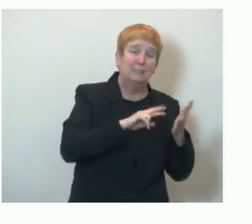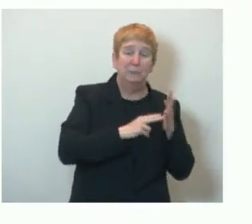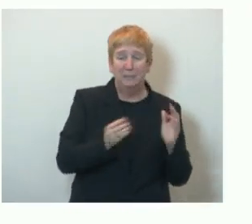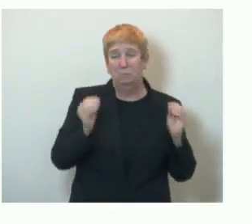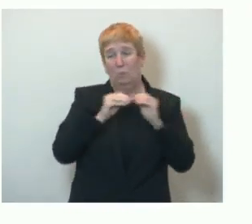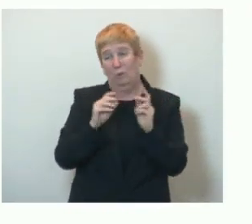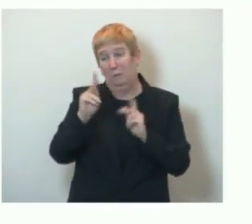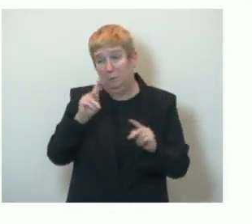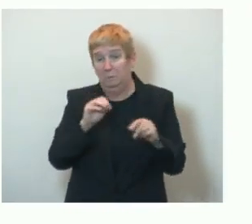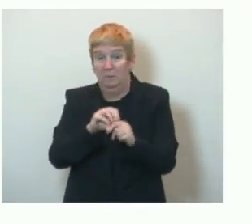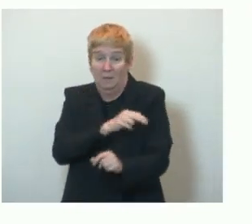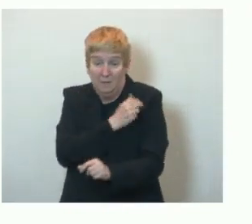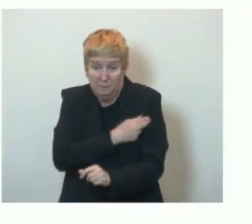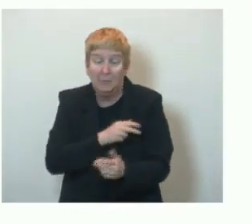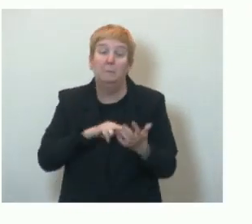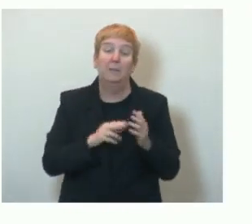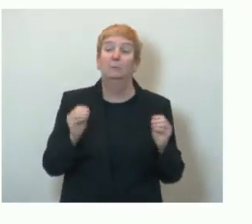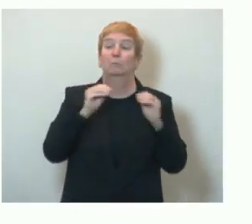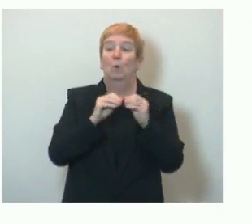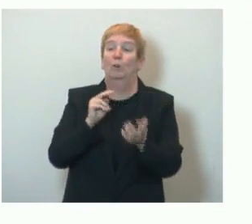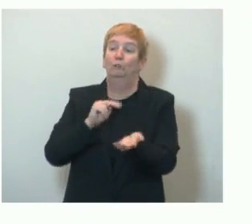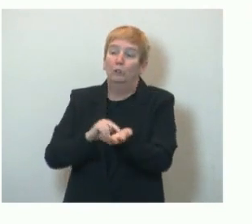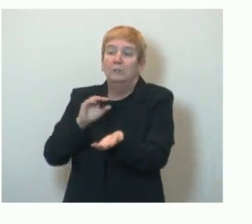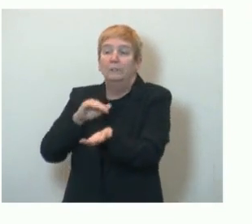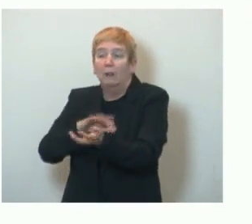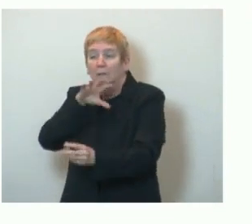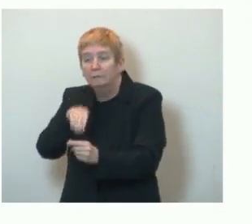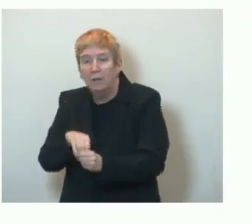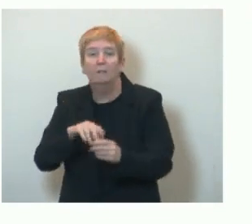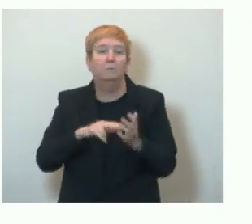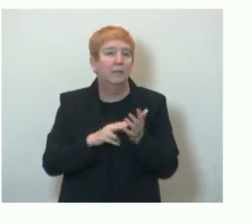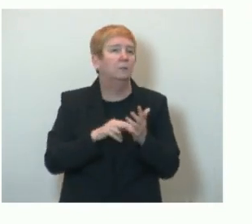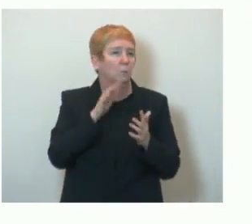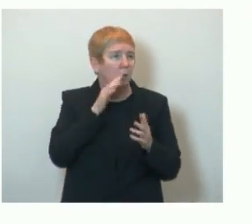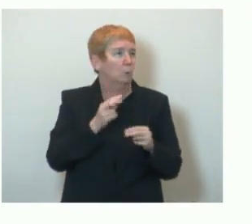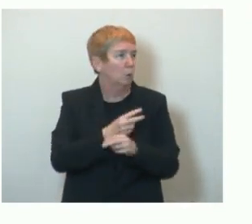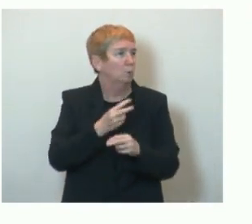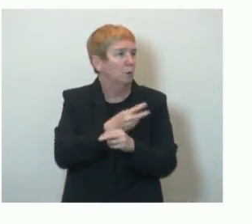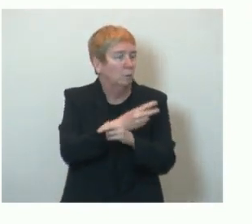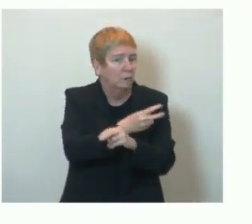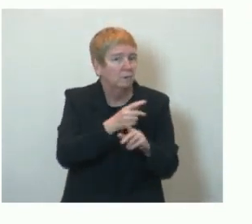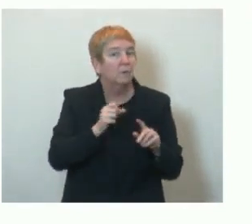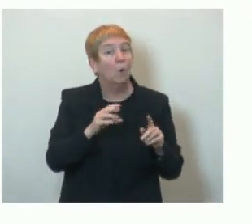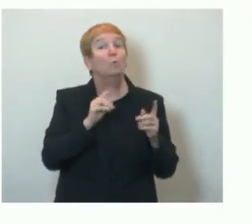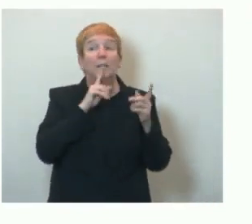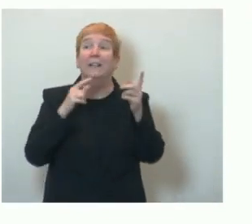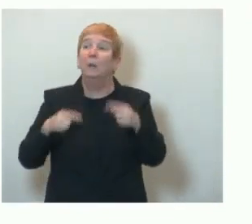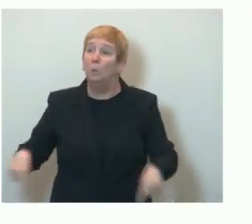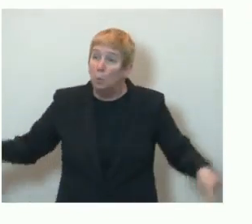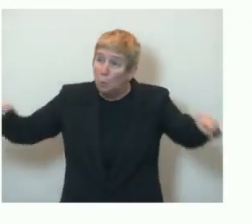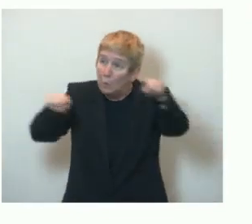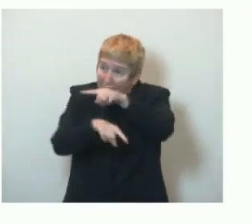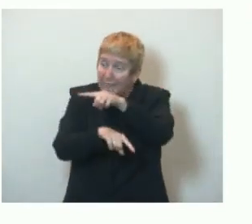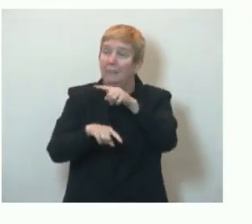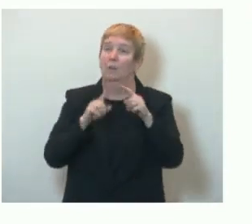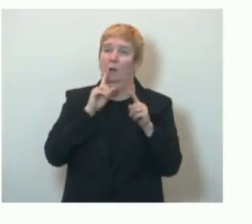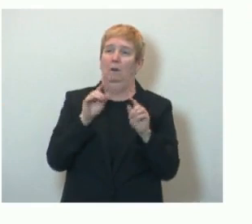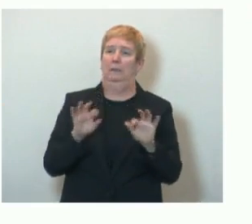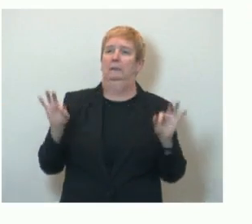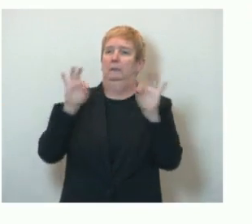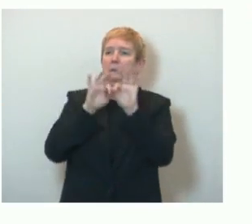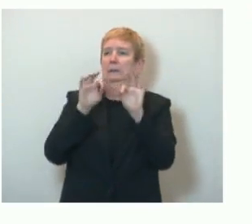AND OF COURSE THE HOSPITAL SYSTEM IF WE HAVE MORE CASES, WE HAVE MORE PEOPLE IN THE HOSPITAL OR HEALTHCARE WORKERS INFECTED AN OVERFLOW OF THE DELIVERY SYSTEM.